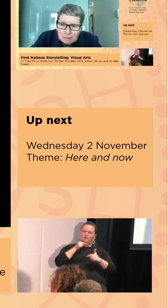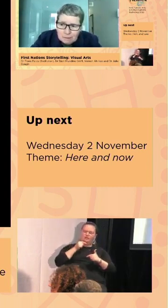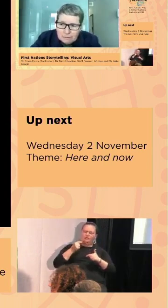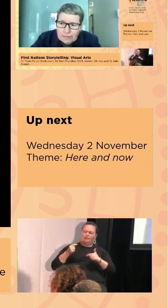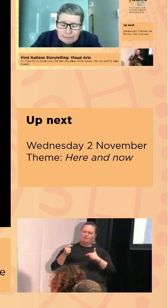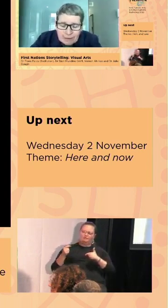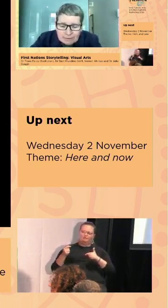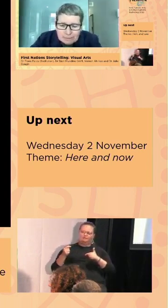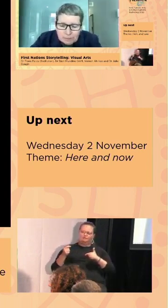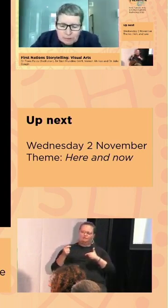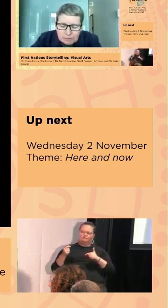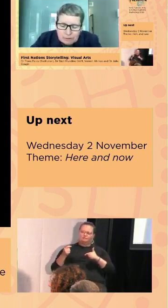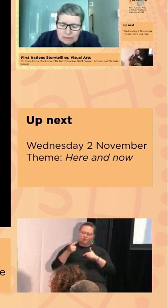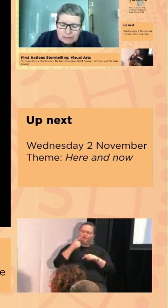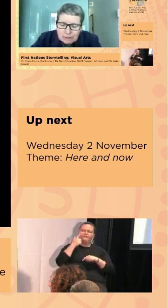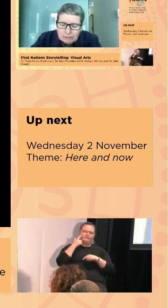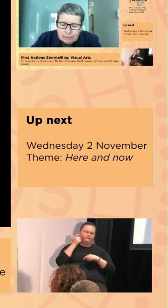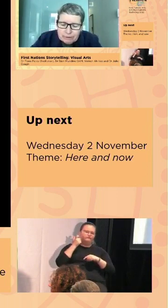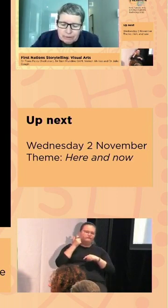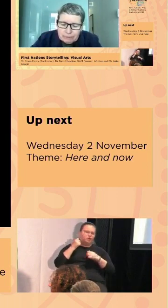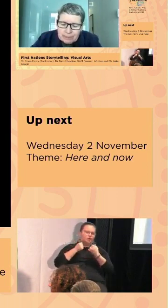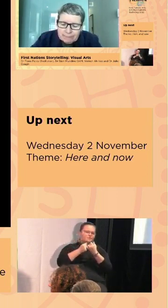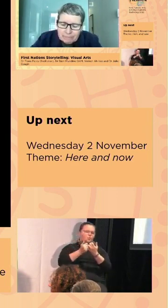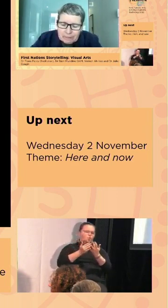everything except us was in our face and present